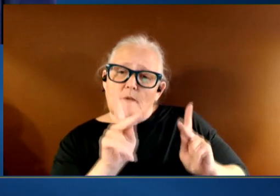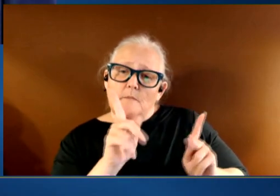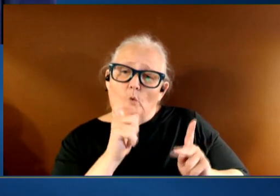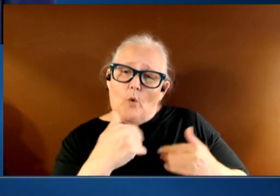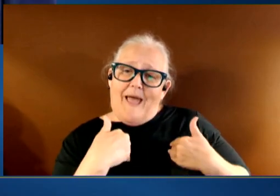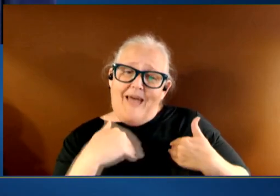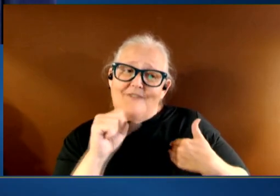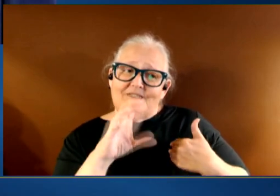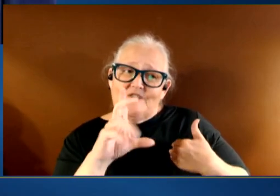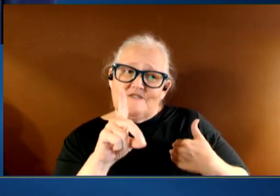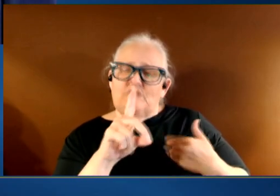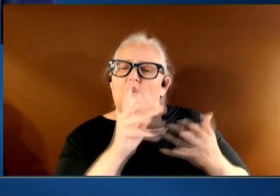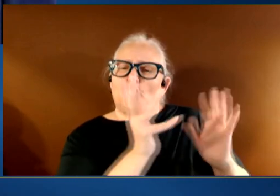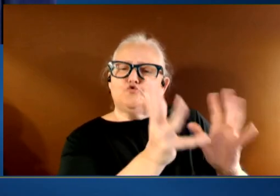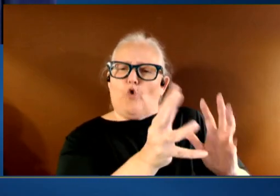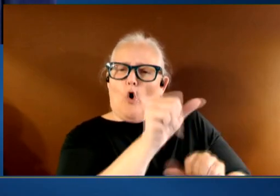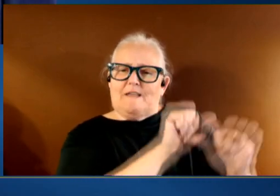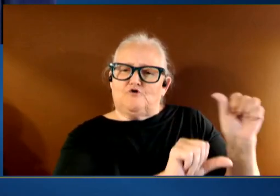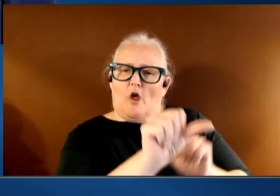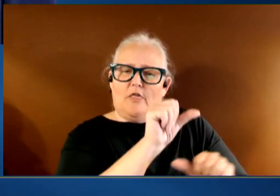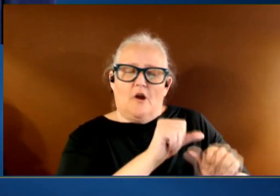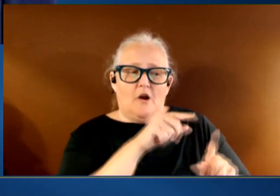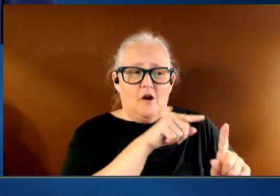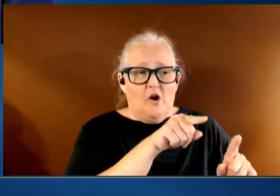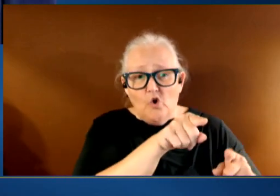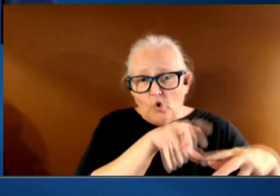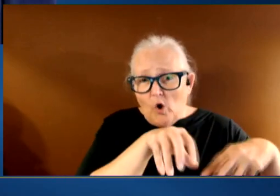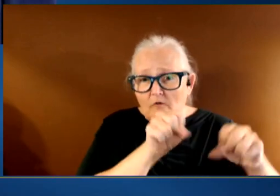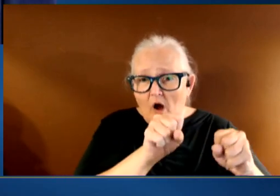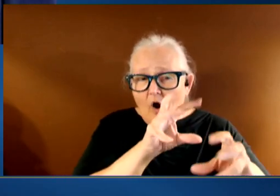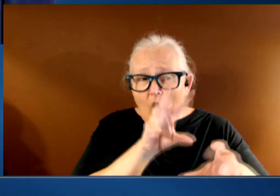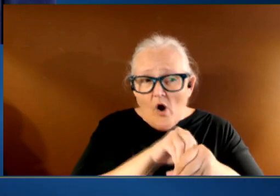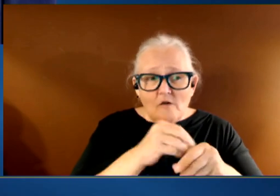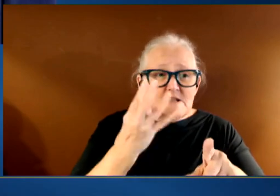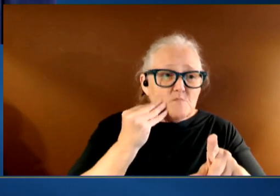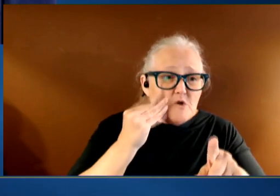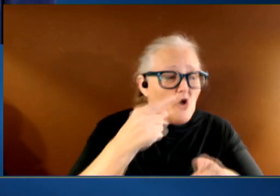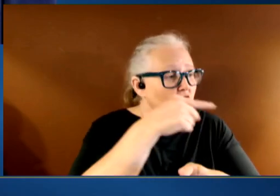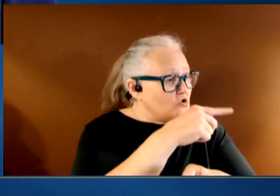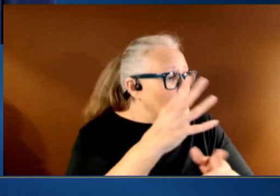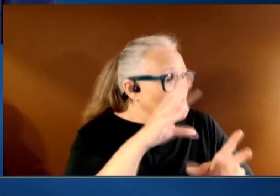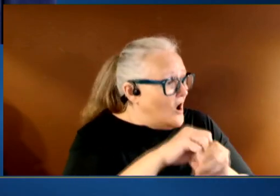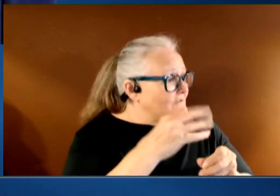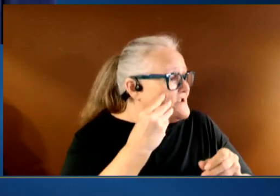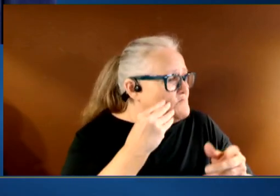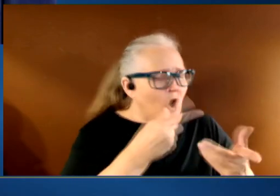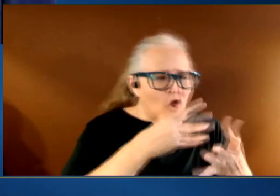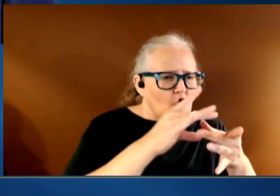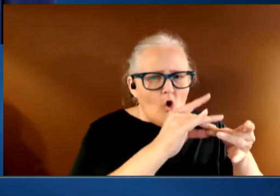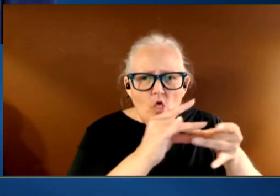who've gone through clinical trials, I think that's the best advocate. Having forums on sickle